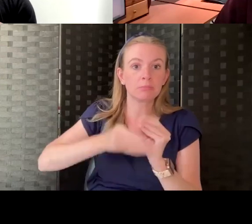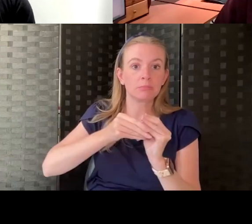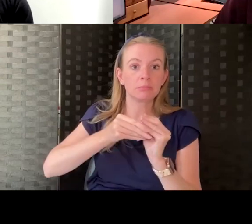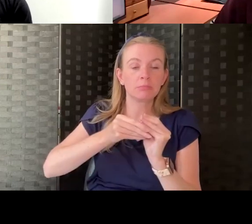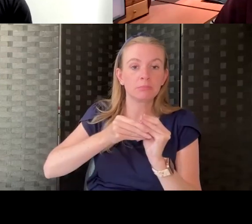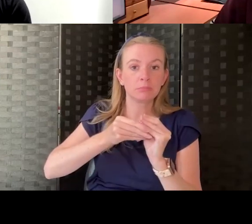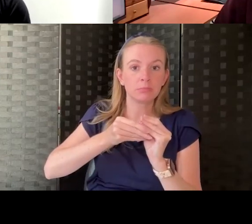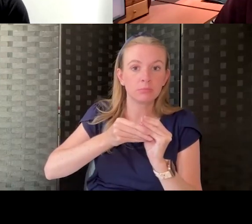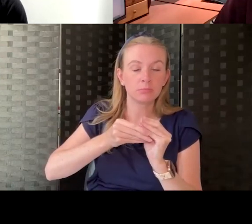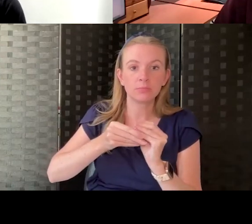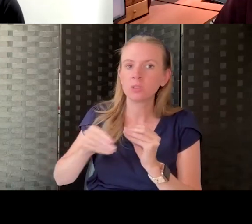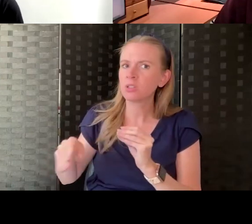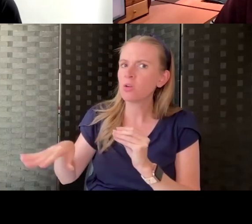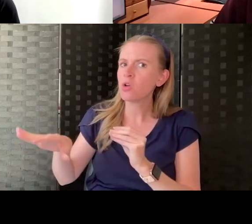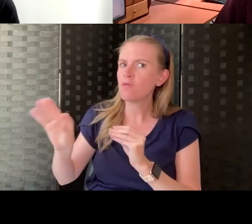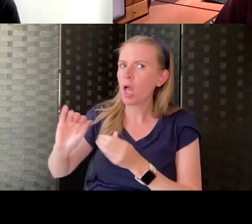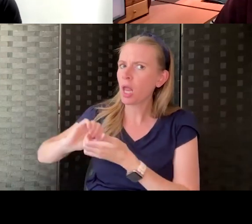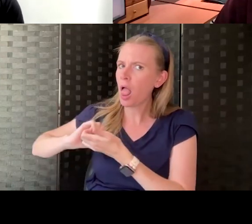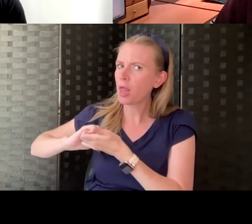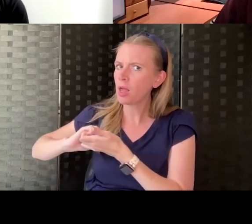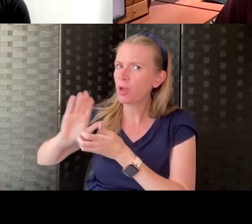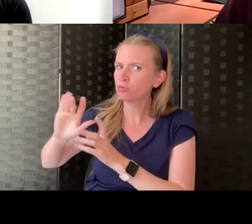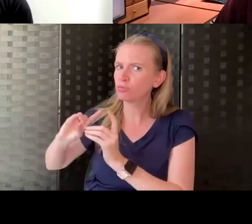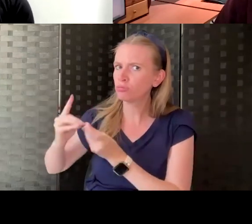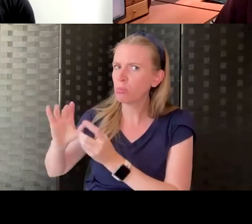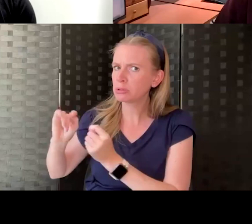Find an ally in the department on a team that you can work